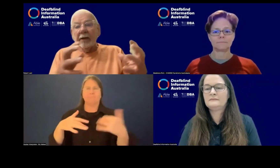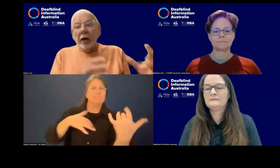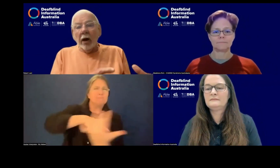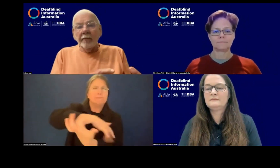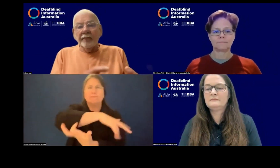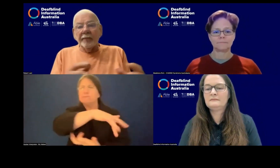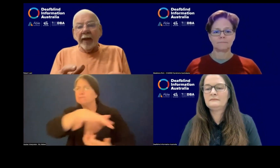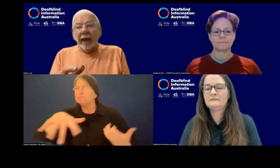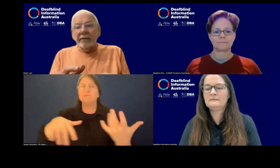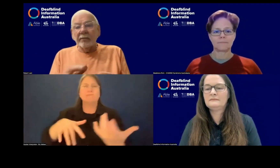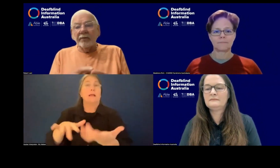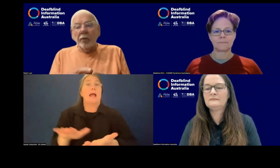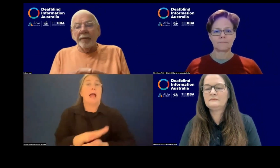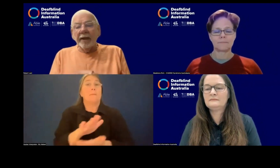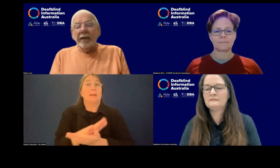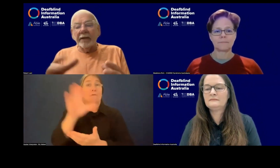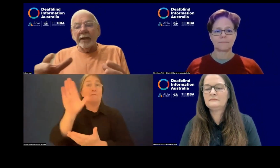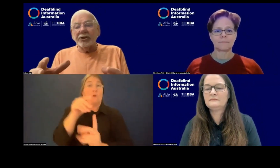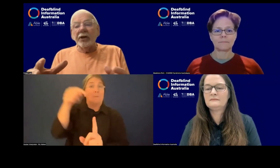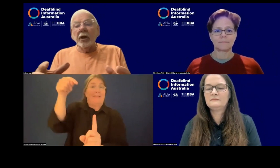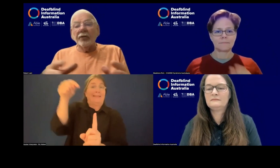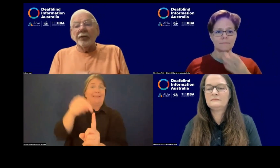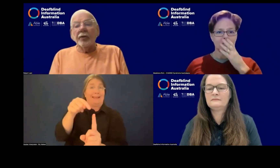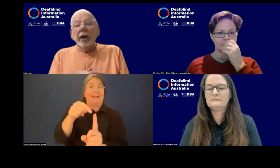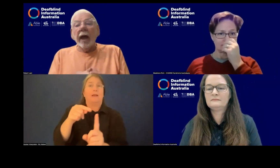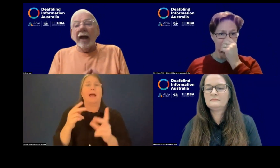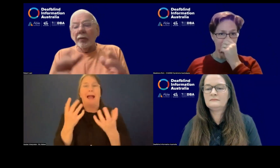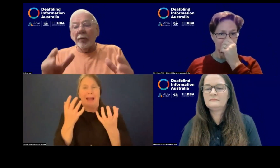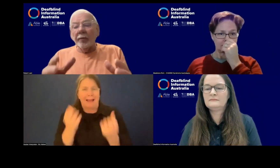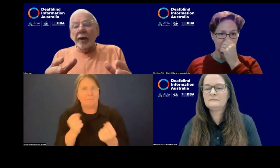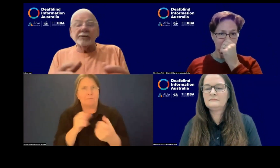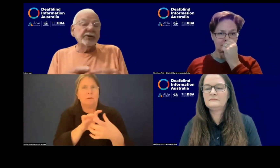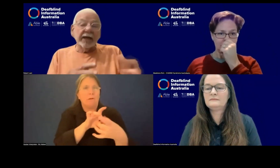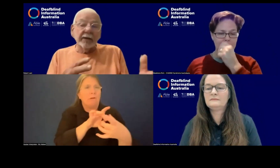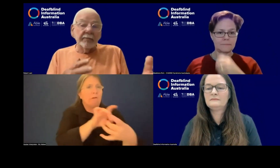Then you hope from that that there will be a connection through other ways, because that